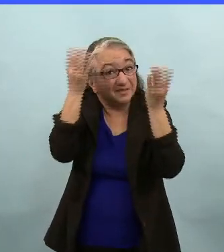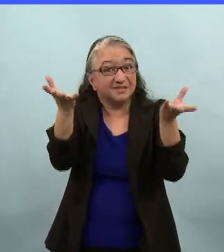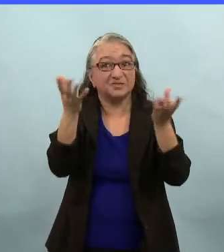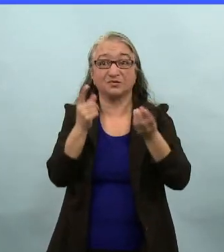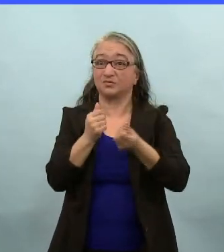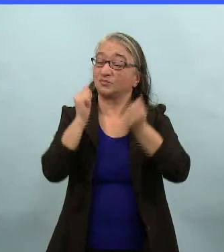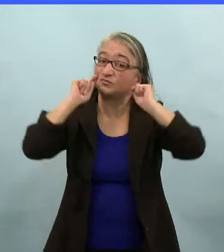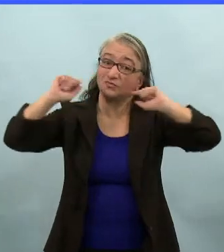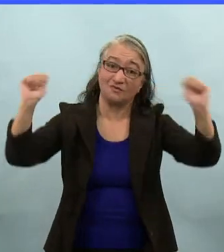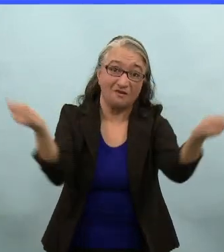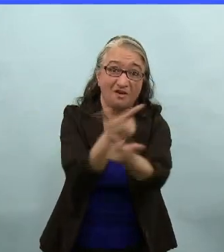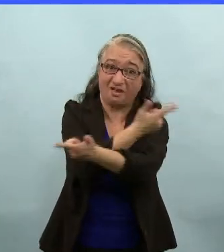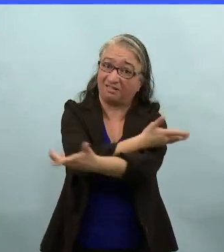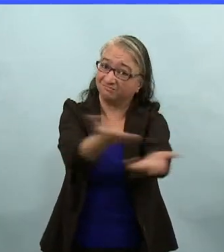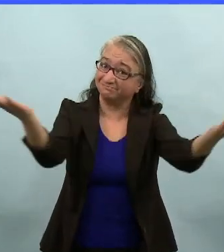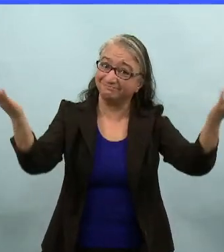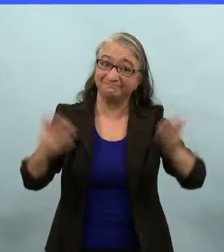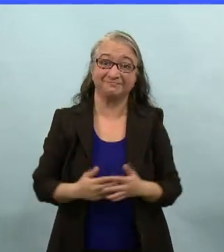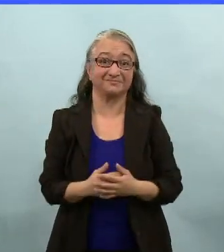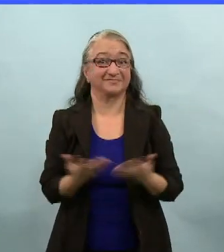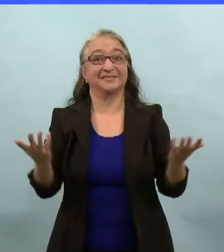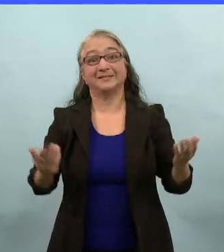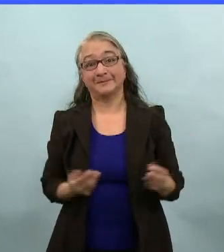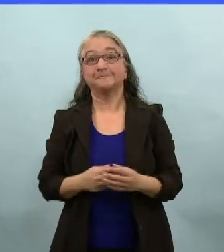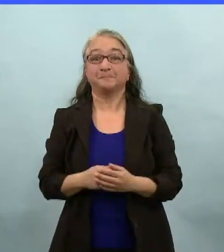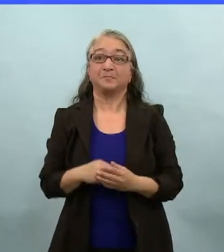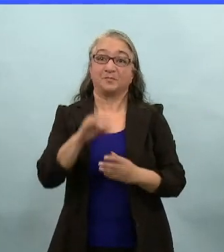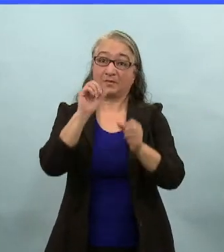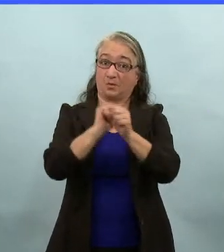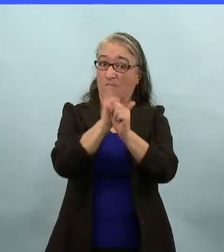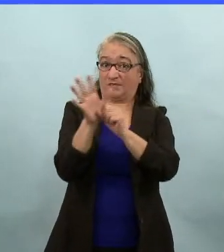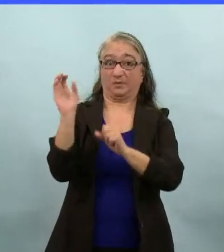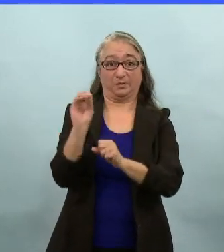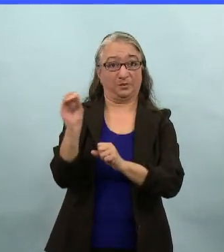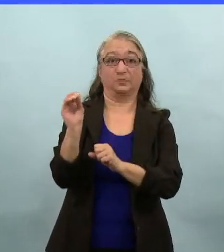know omicron is a different virus essentially it's behaving differently it it you know then